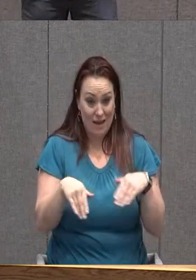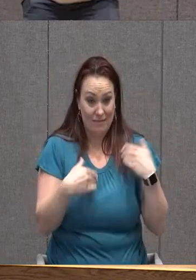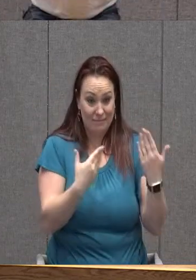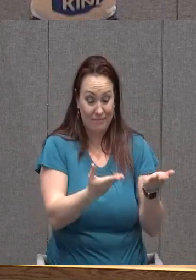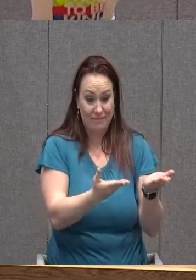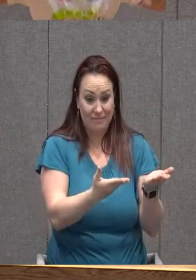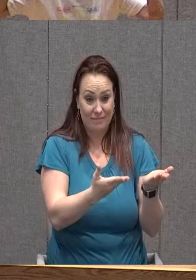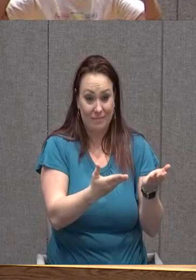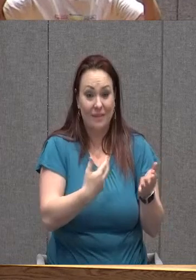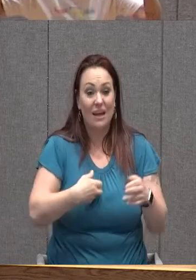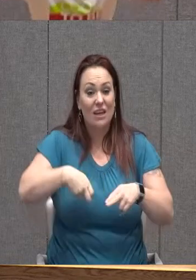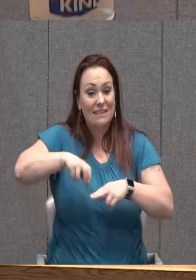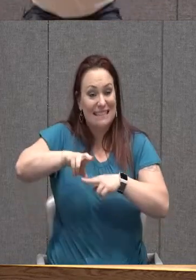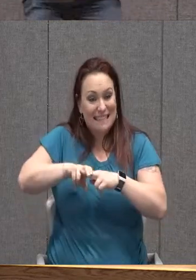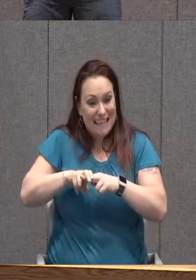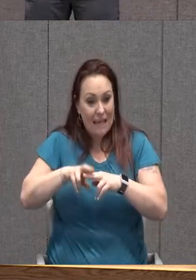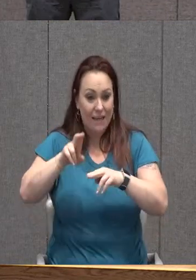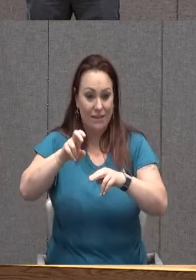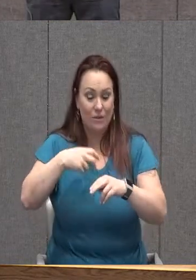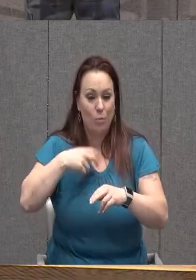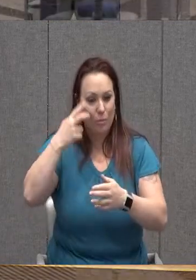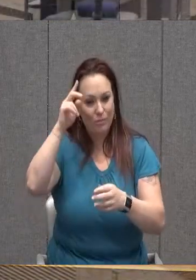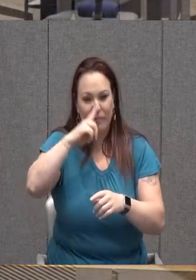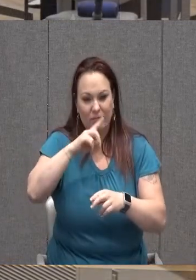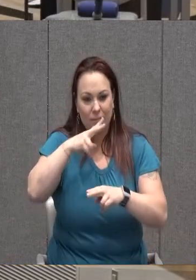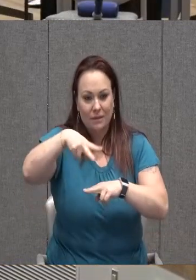Sitting back in a chair, lifting up.